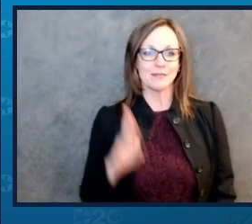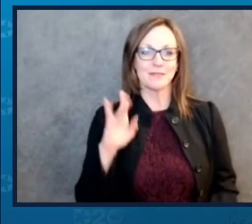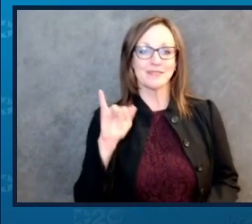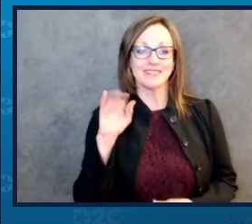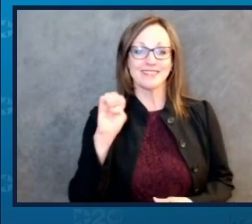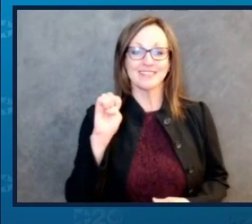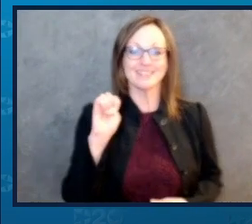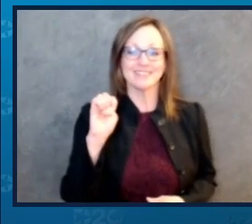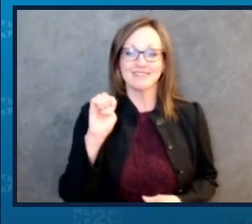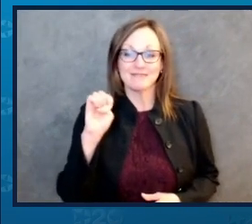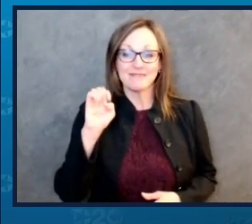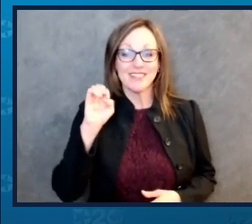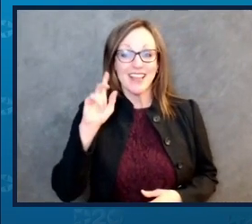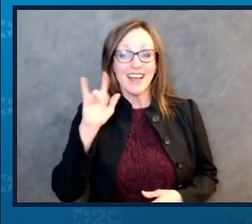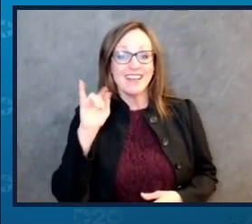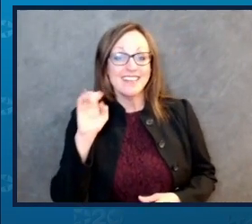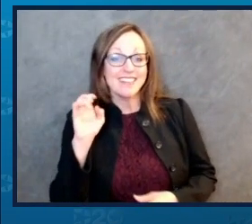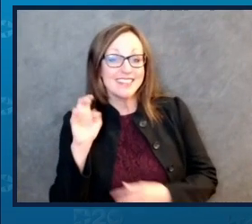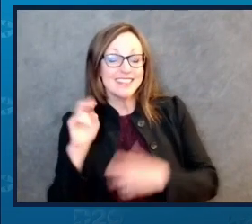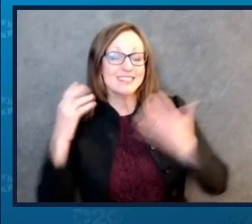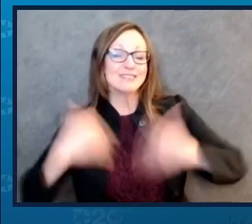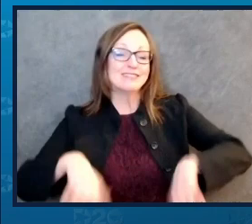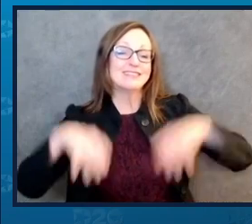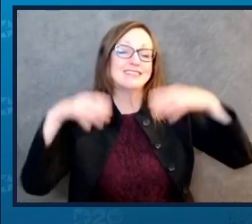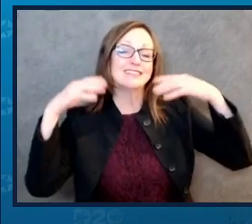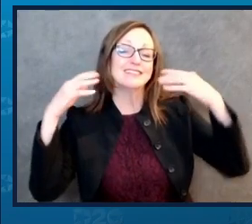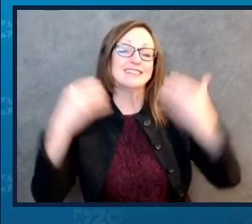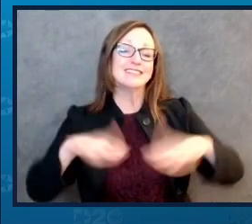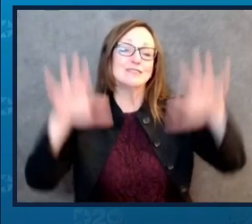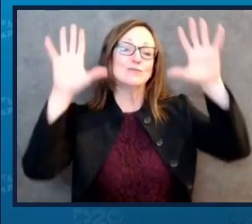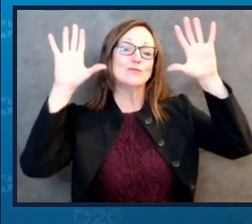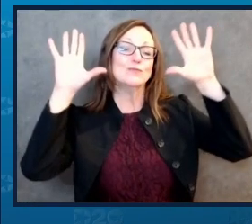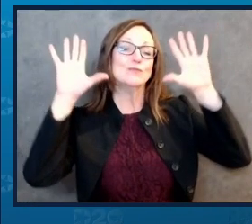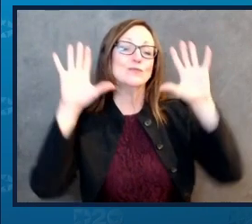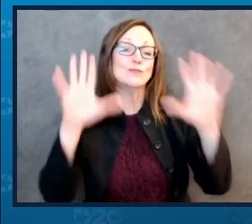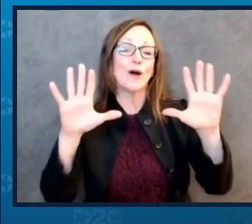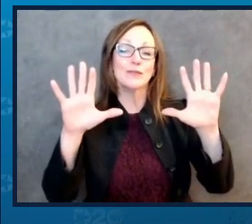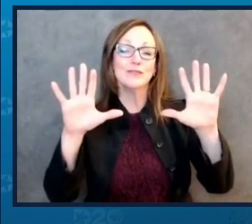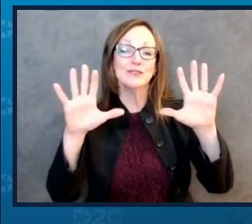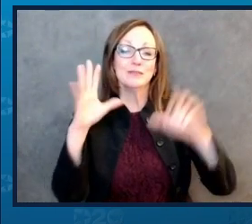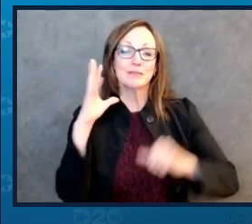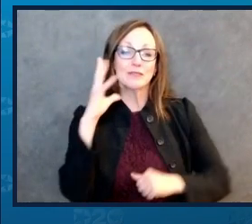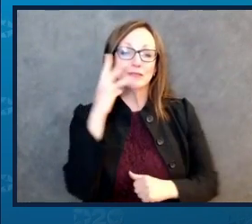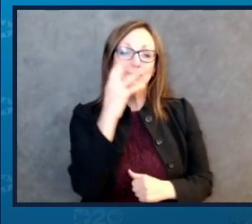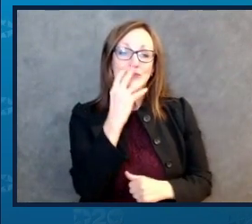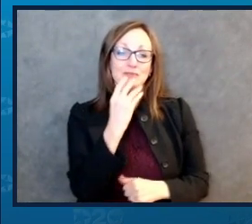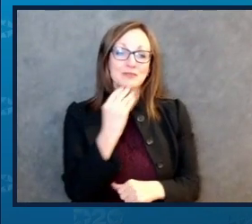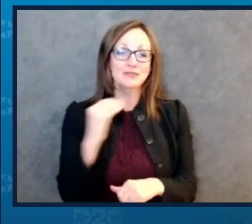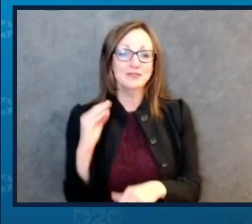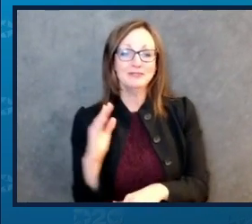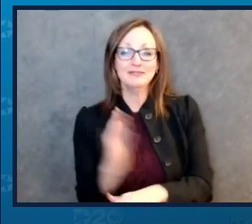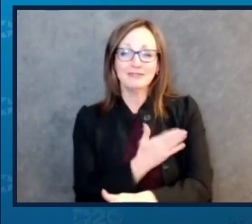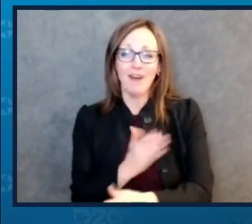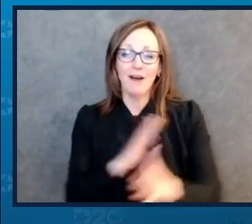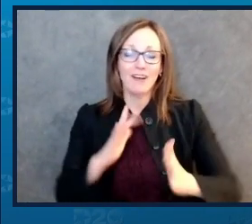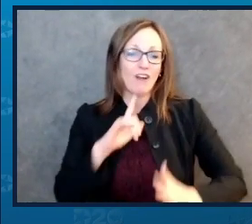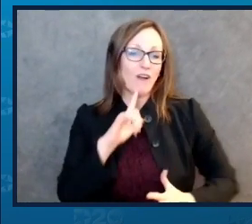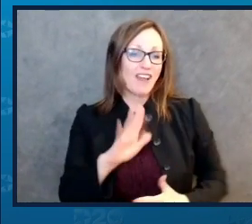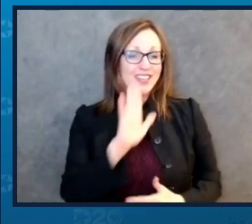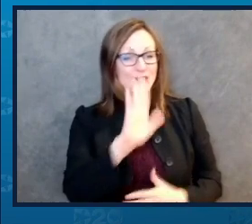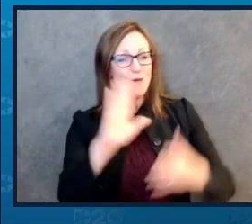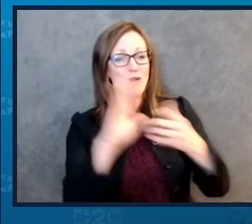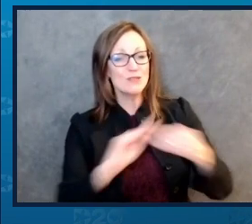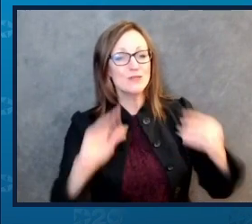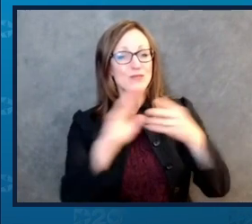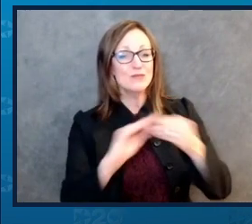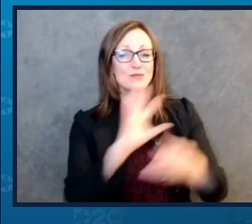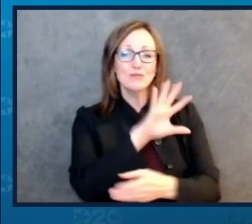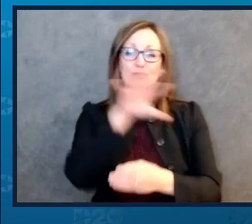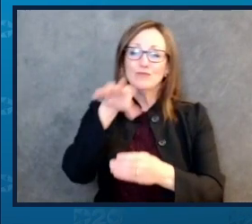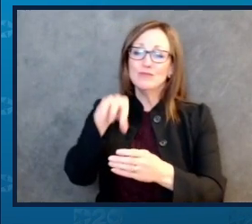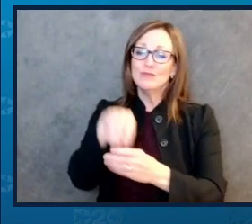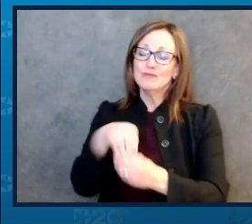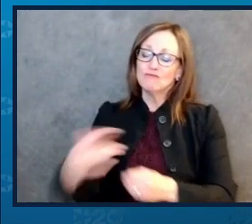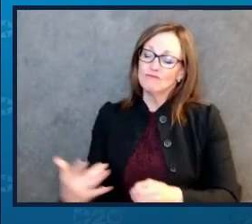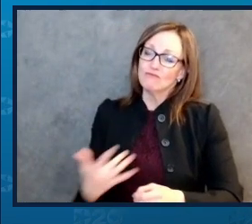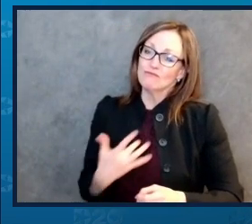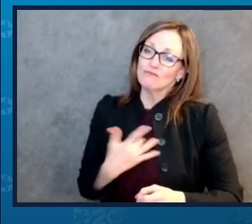NOW WE ARE GOING TO TALK ABOUT